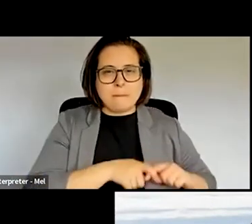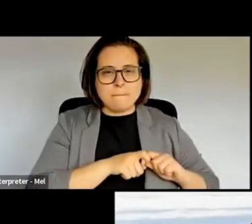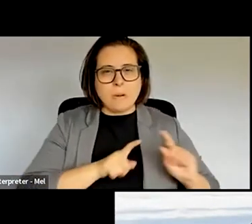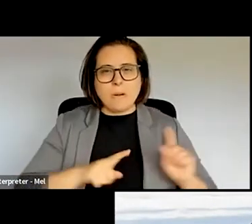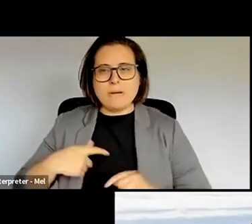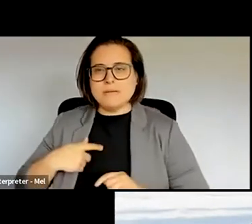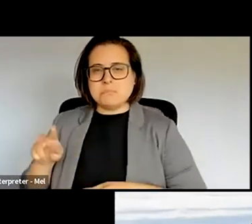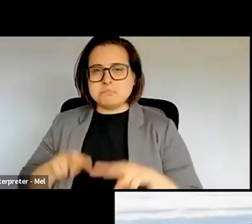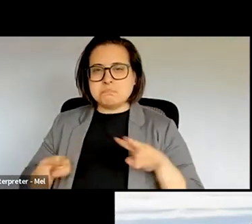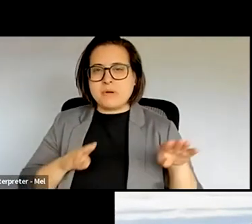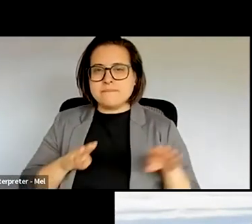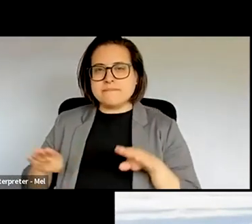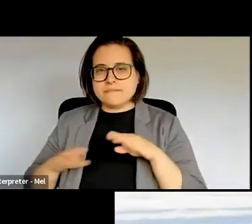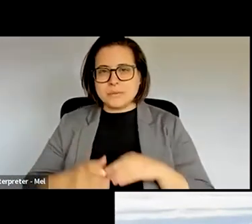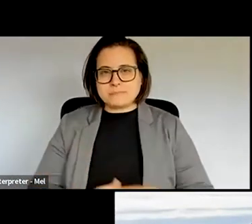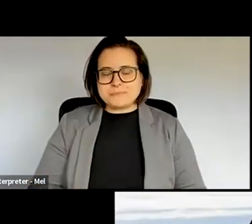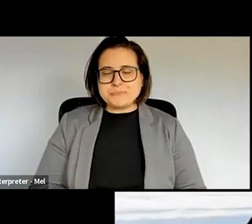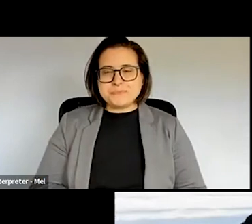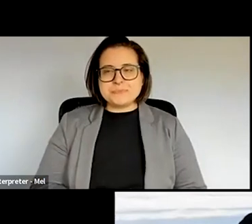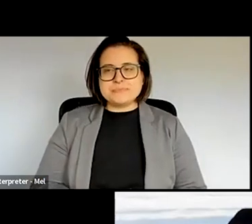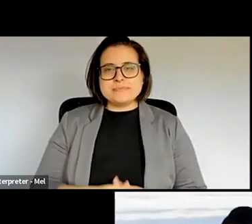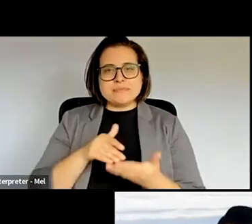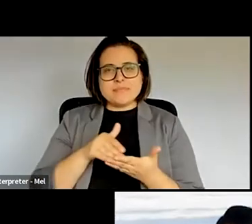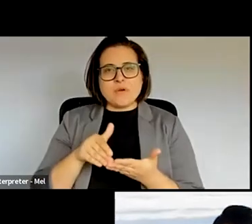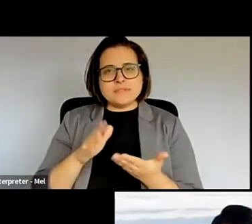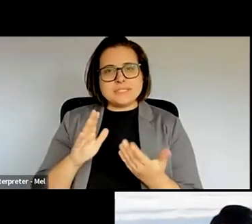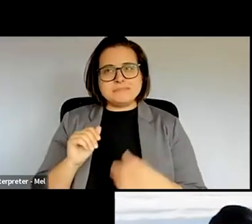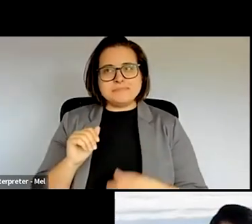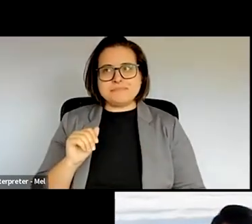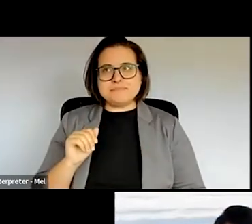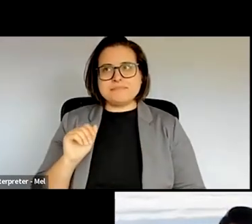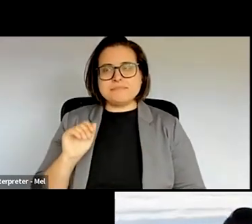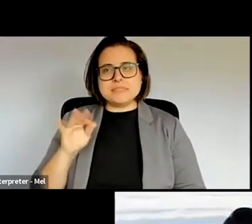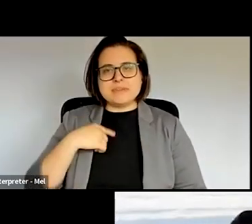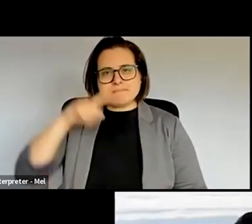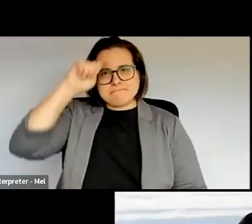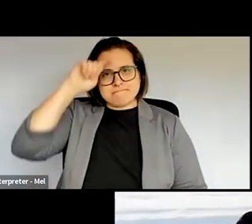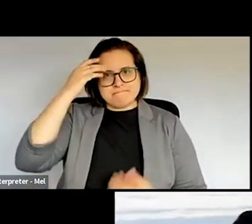frequently don't know what -- how to do something and I find myself, in my case going to Google,